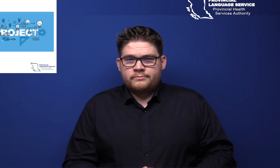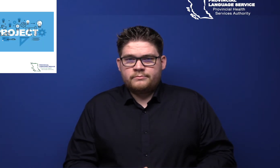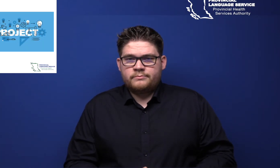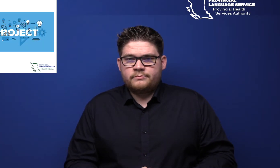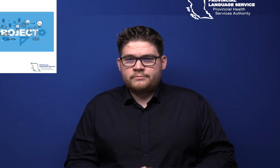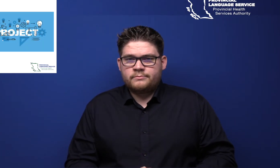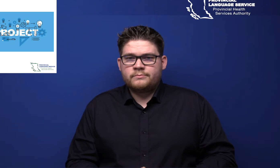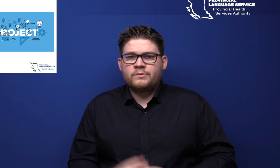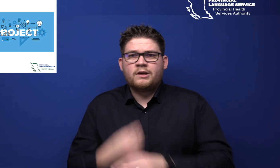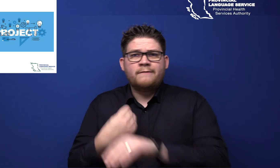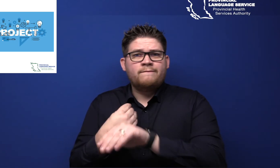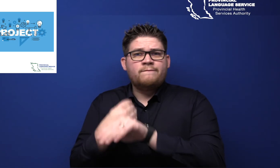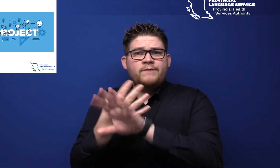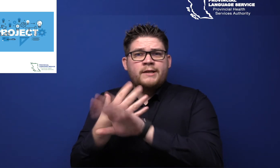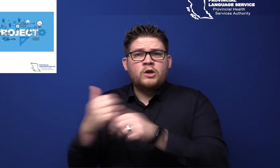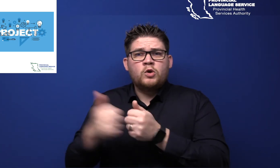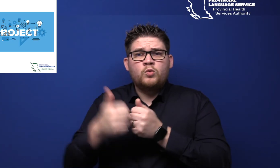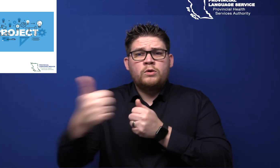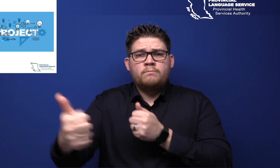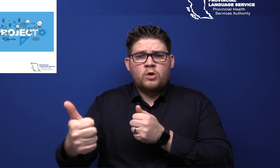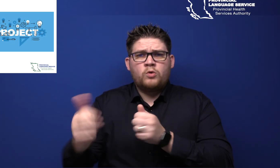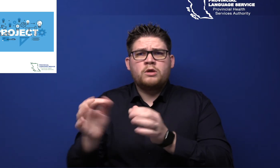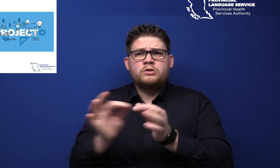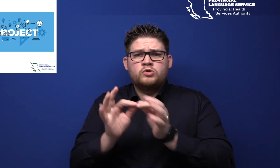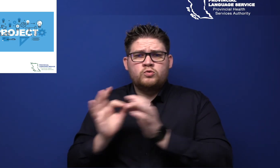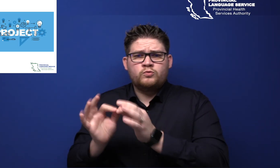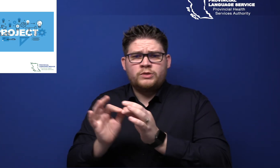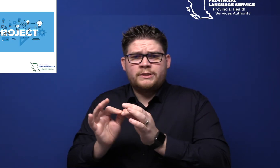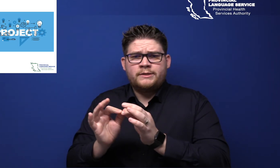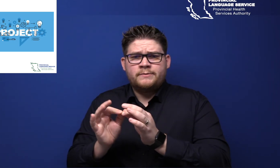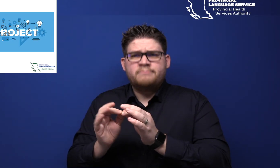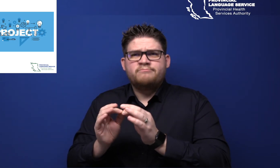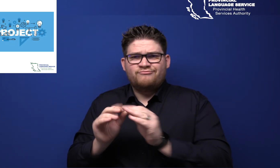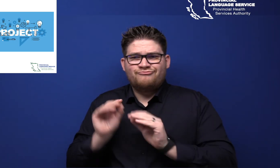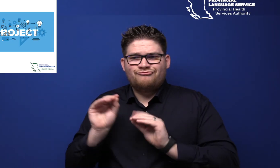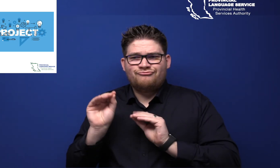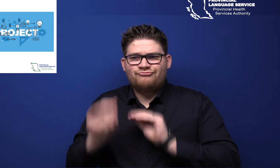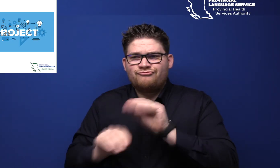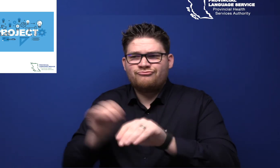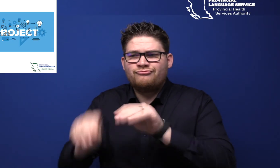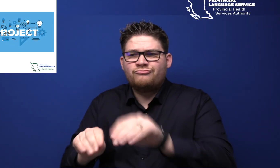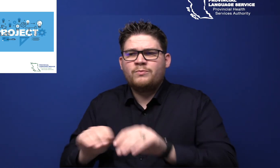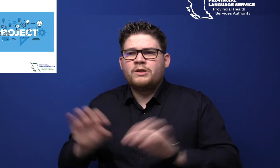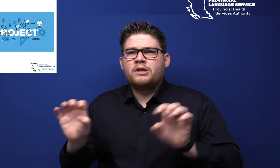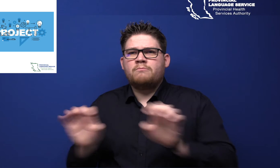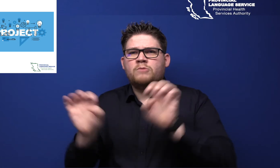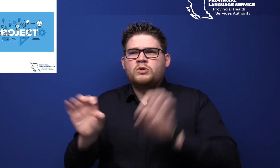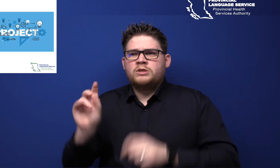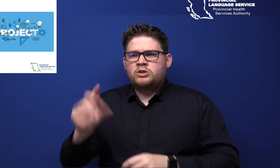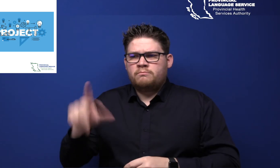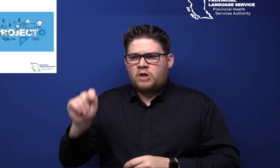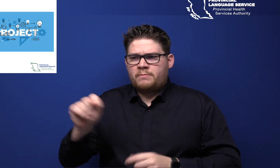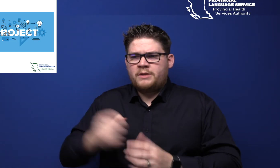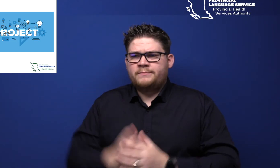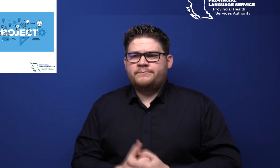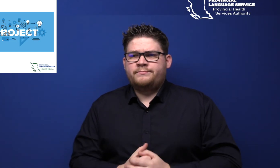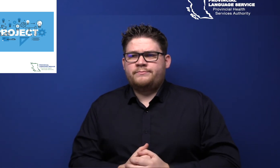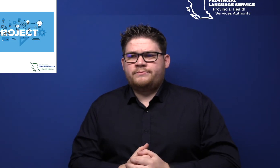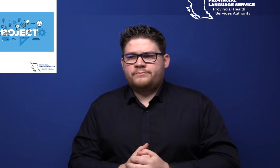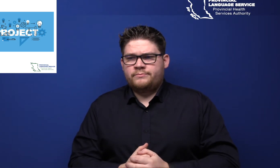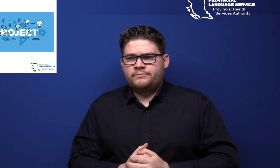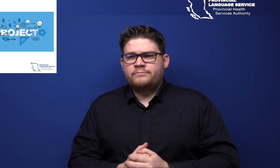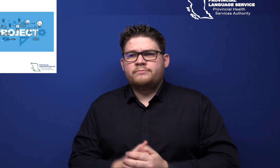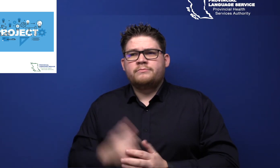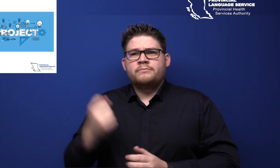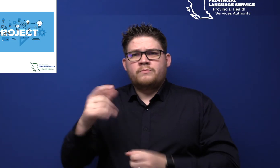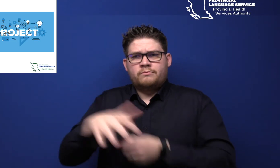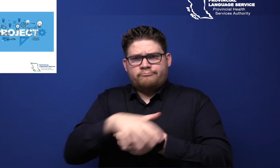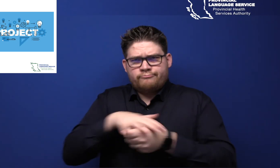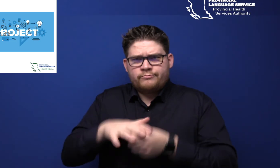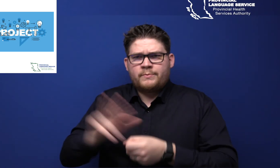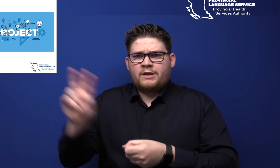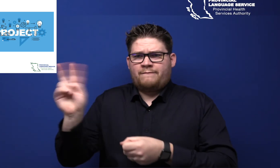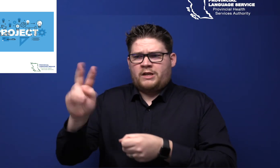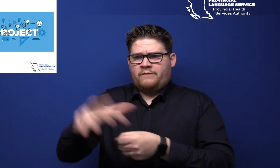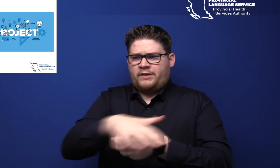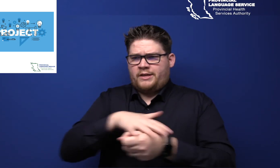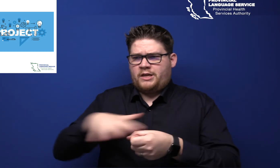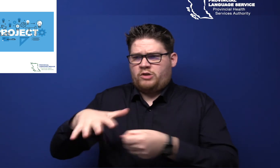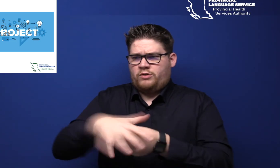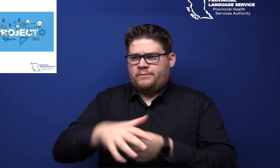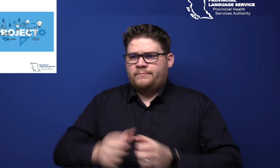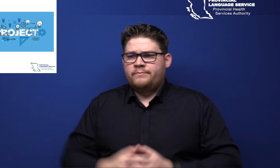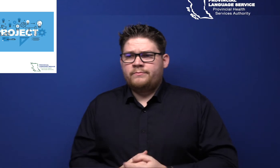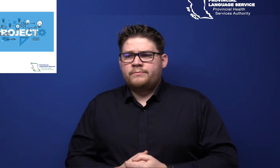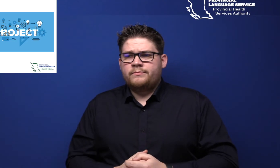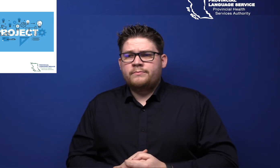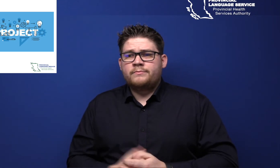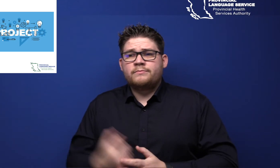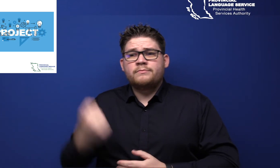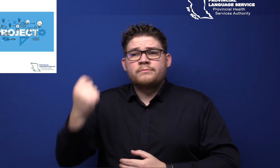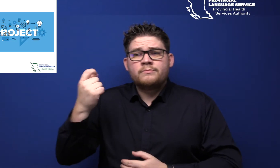VIDEO REMOTE INTERPRETING HAS BEEN ESTABLISHED WITHIN EMERGENCY DEPARTMENTS IN THE LOWER MAINLAND. THERE'S SOME IN VANCOUVER ISLAND.